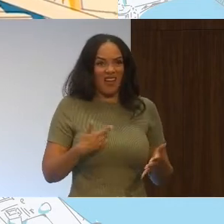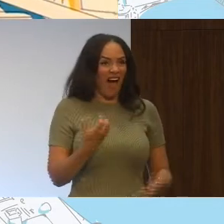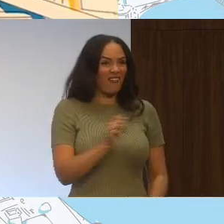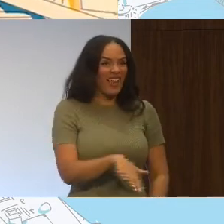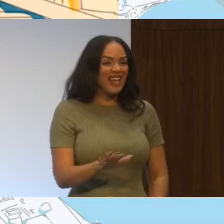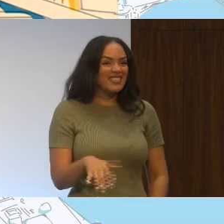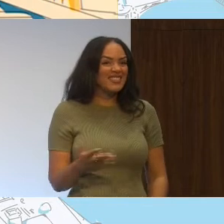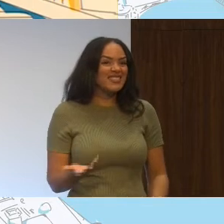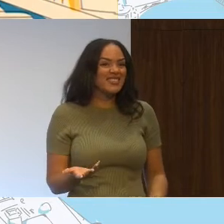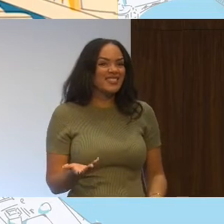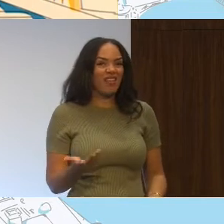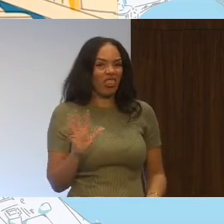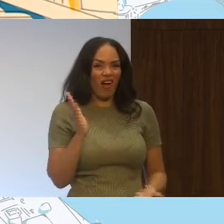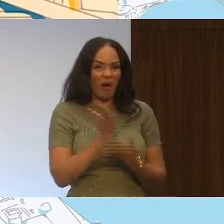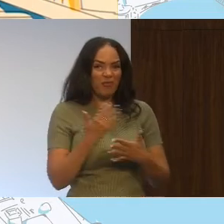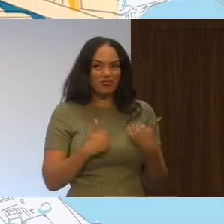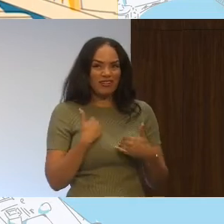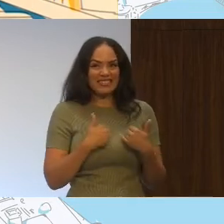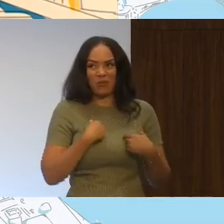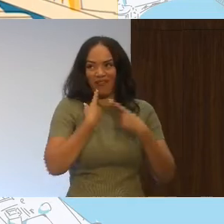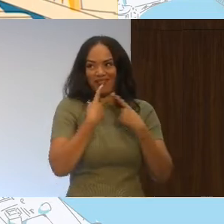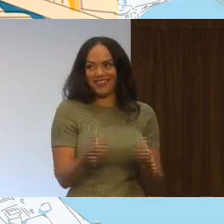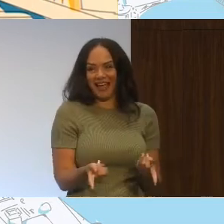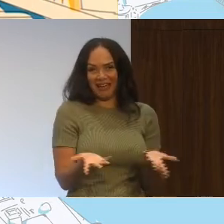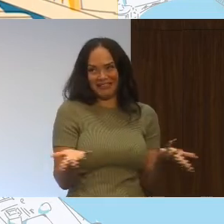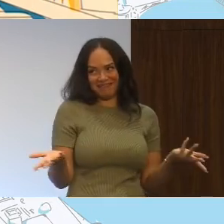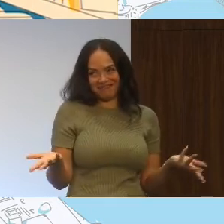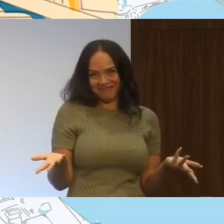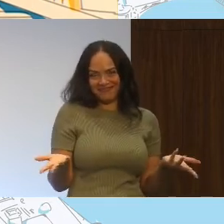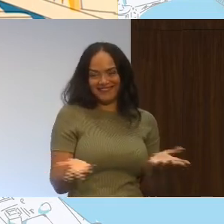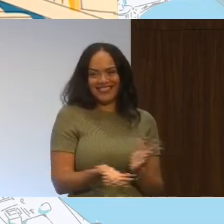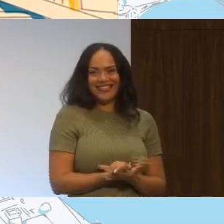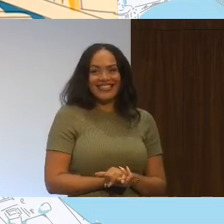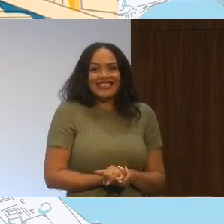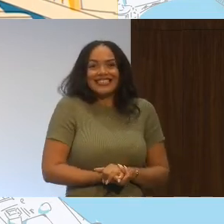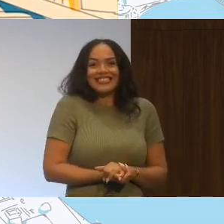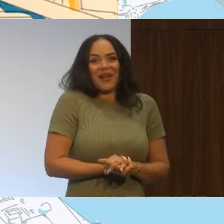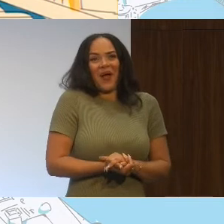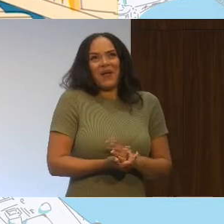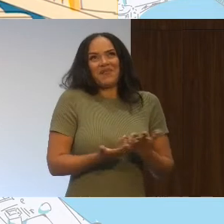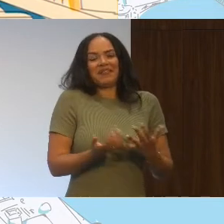who aren't that interested in what I've got to say. So that's very it's very grounding, I think.